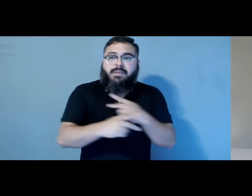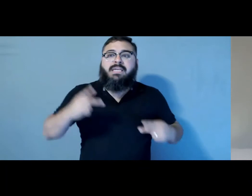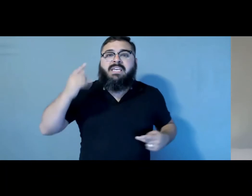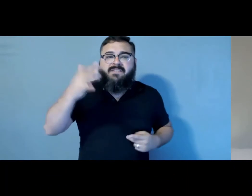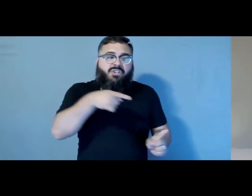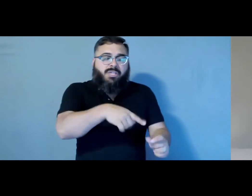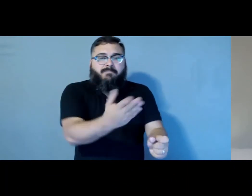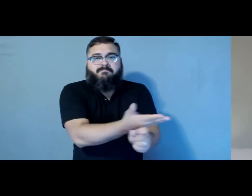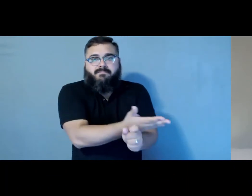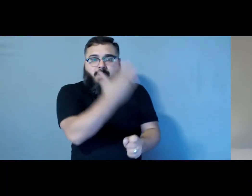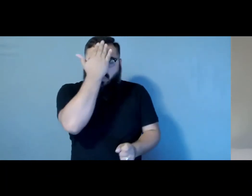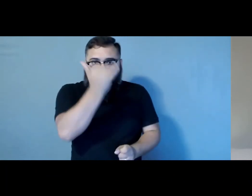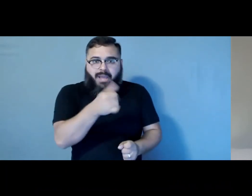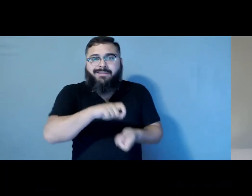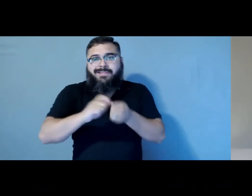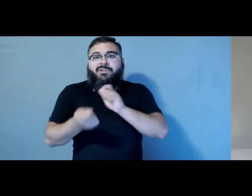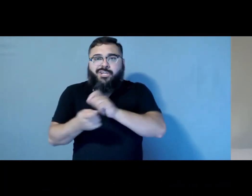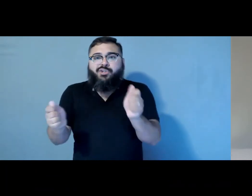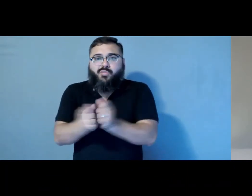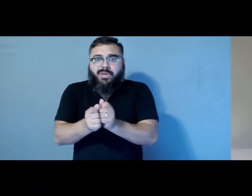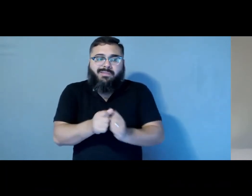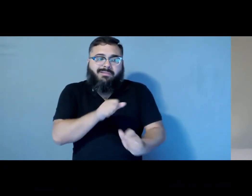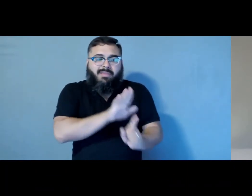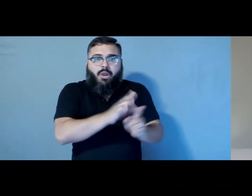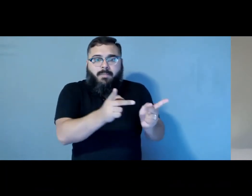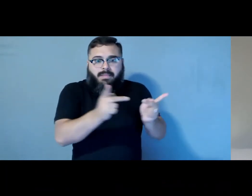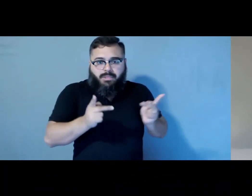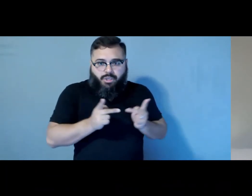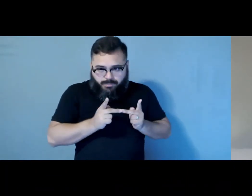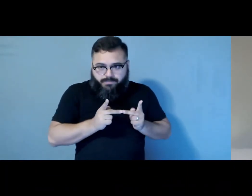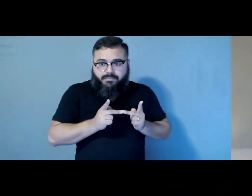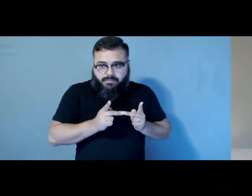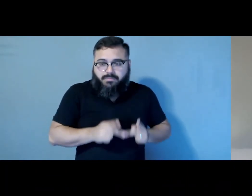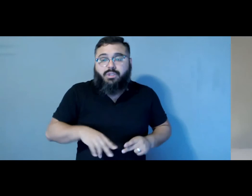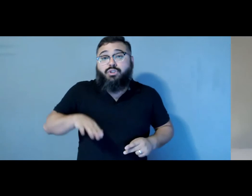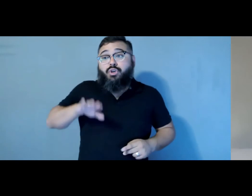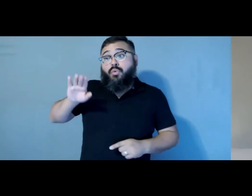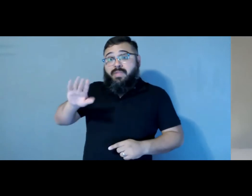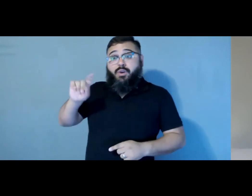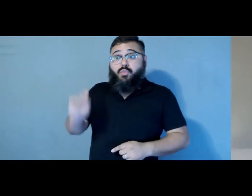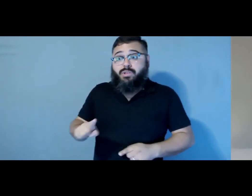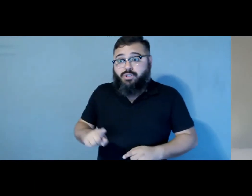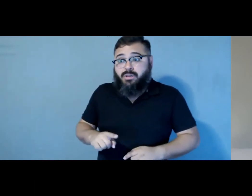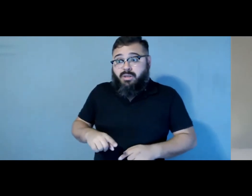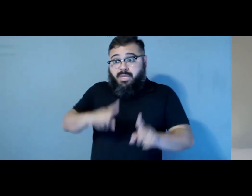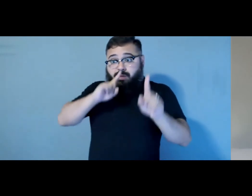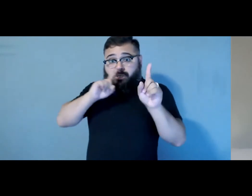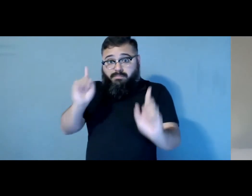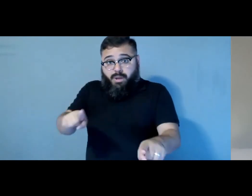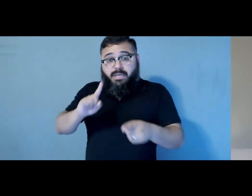because of these changes in the employment. So their question is, is responding to an accommodation request by changing the job